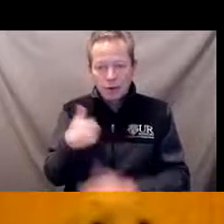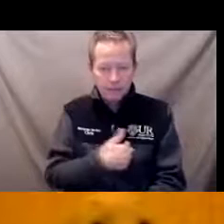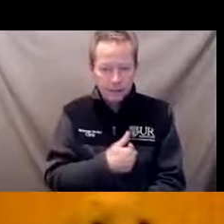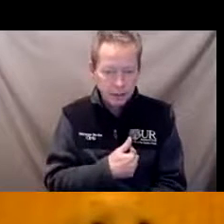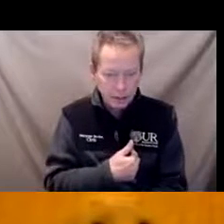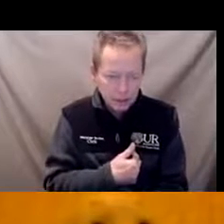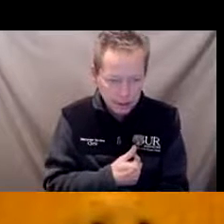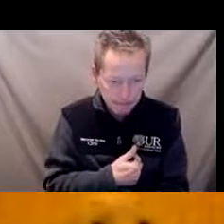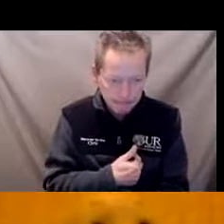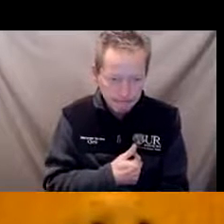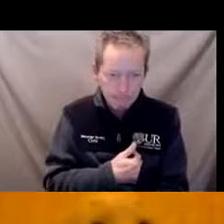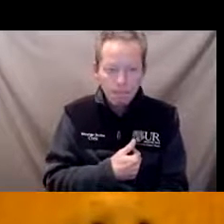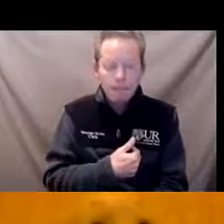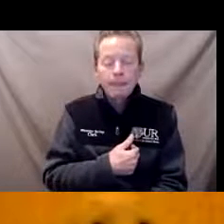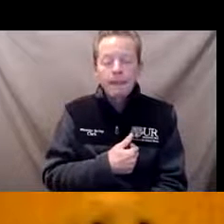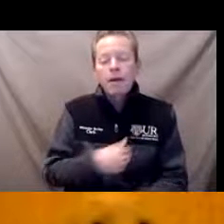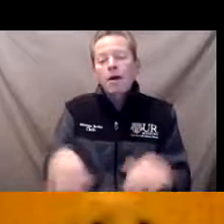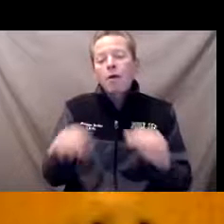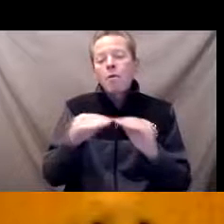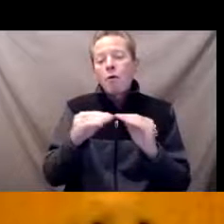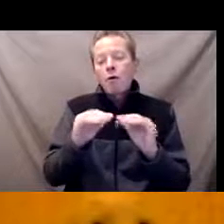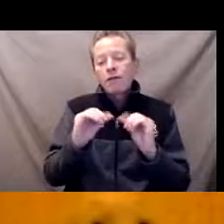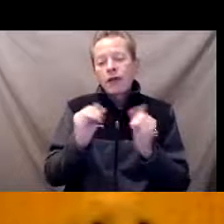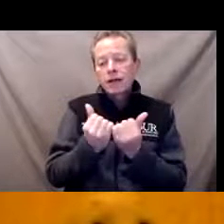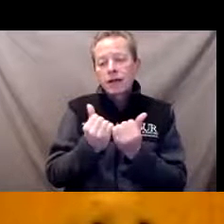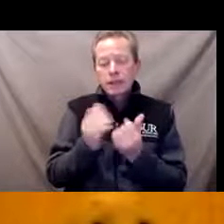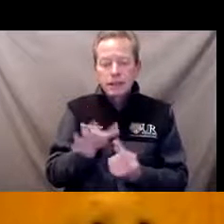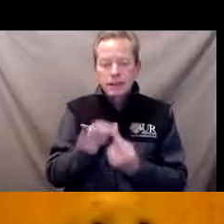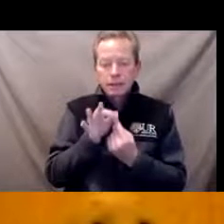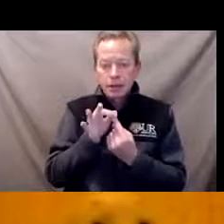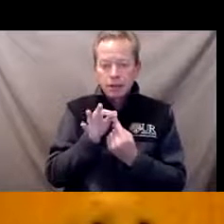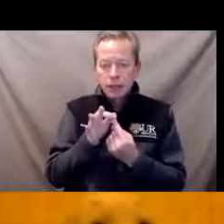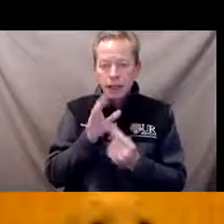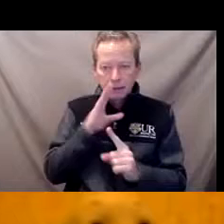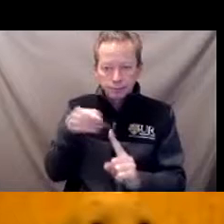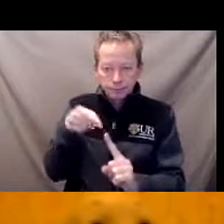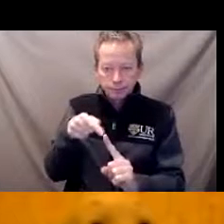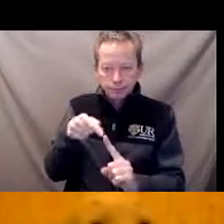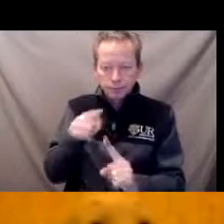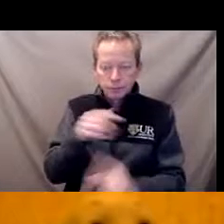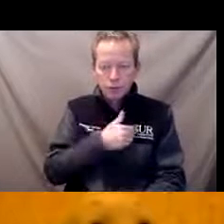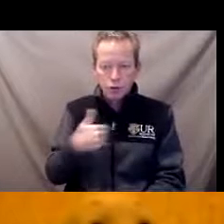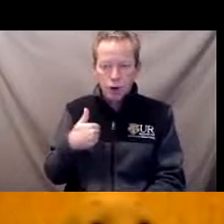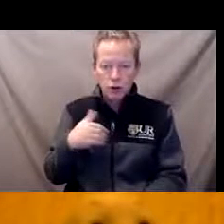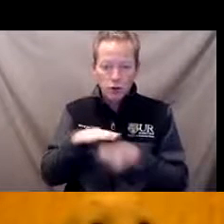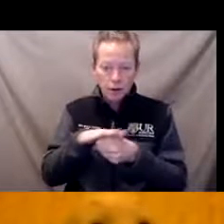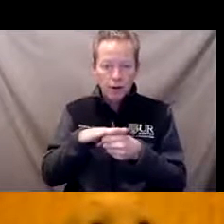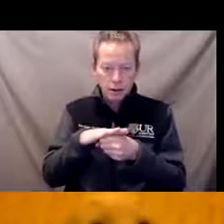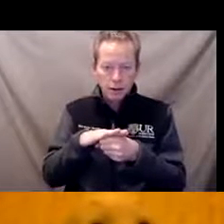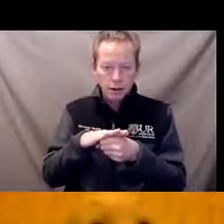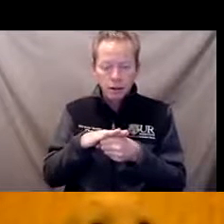and more of the agencies especially. I can speak about the Toronto area is looking at aging in